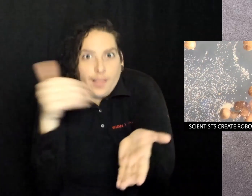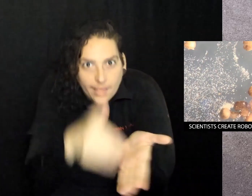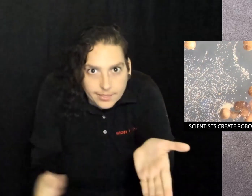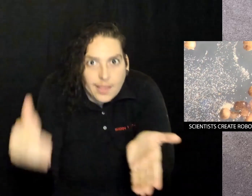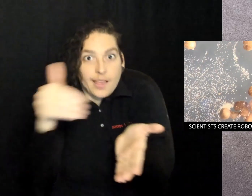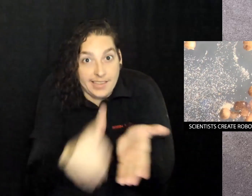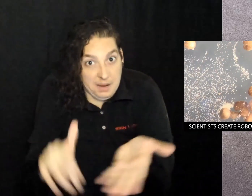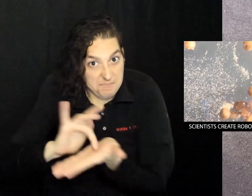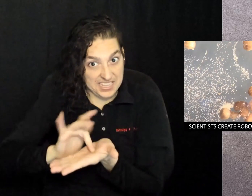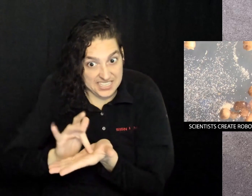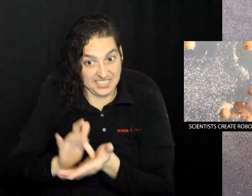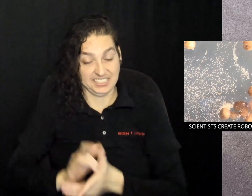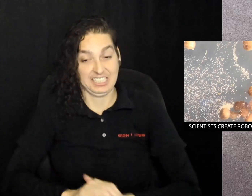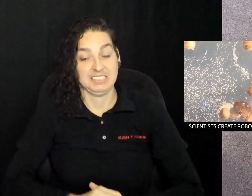and for regenerative medicine